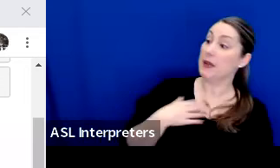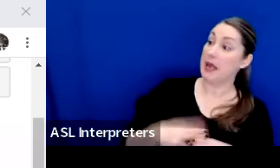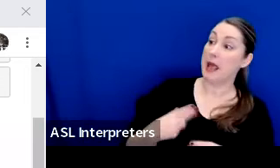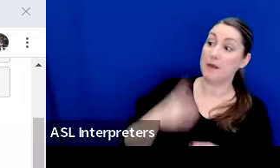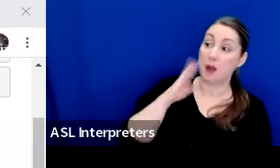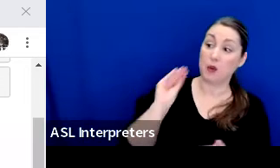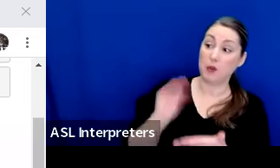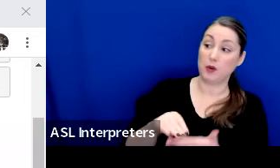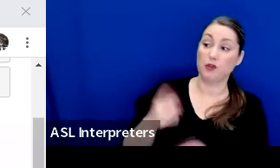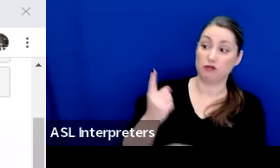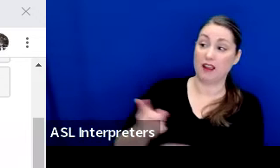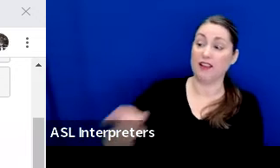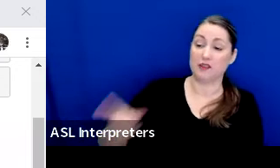I like to do this because I like to help people.